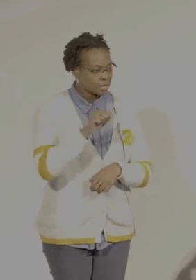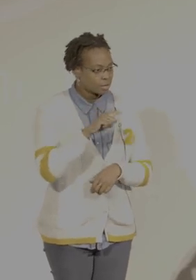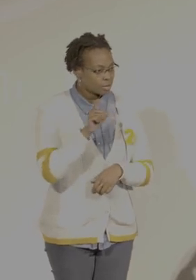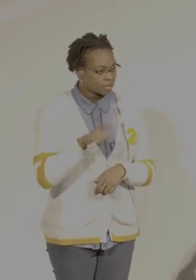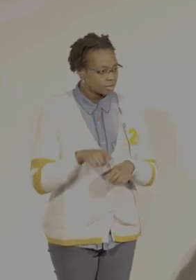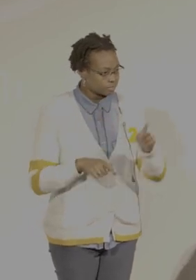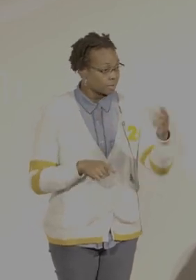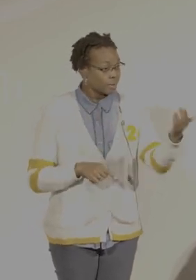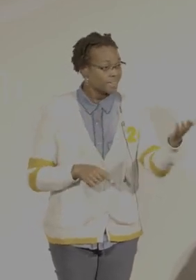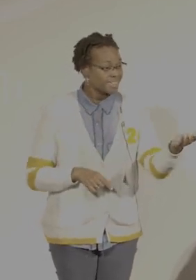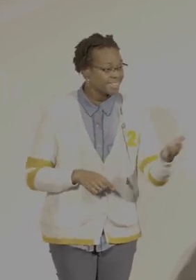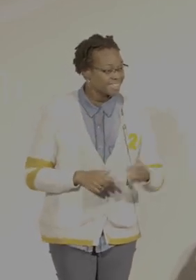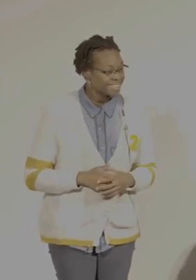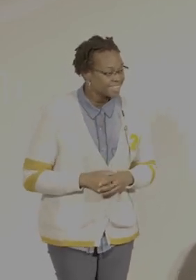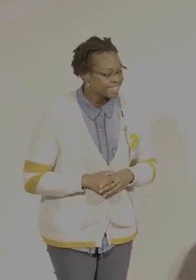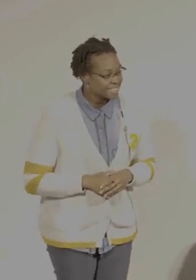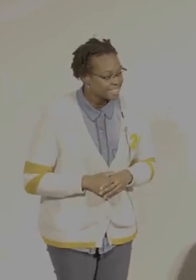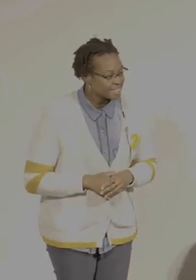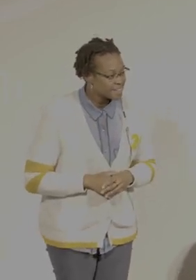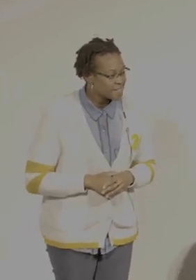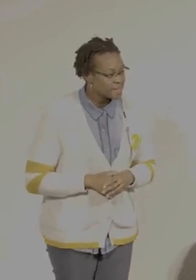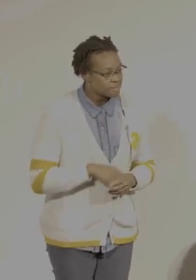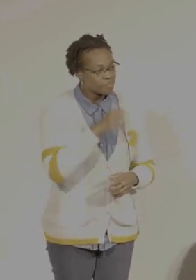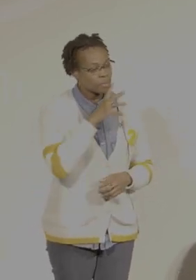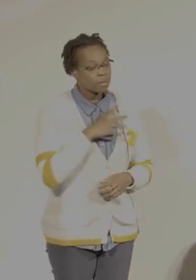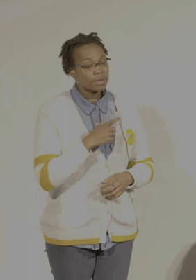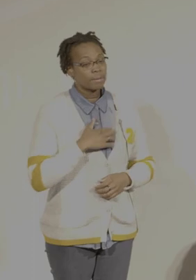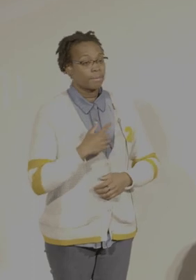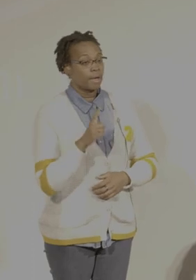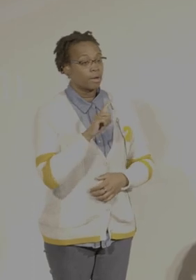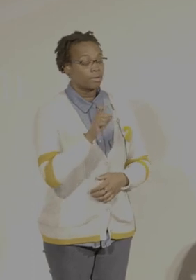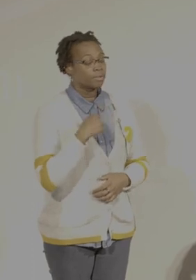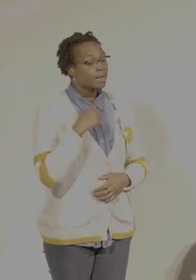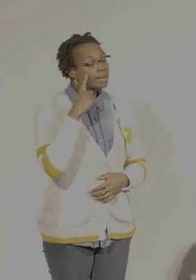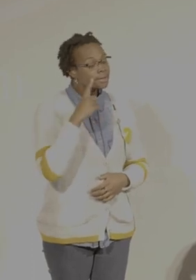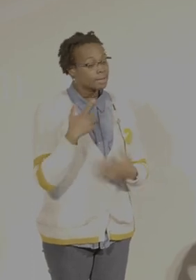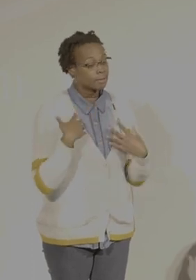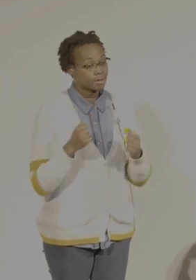Go ahead. [Audience Member] Thank you. So my question, I think the bravery of him returning